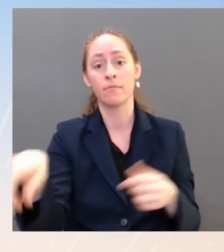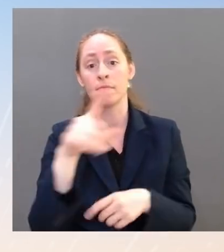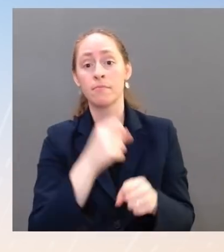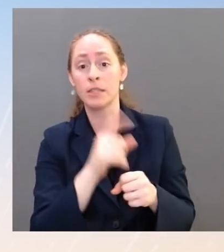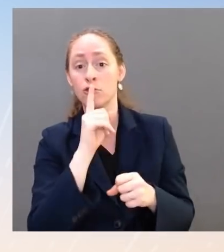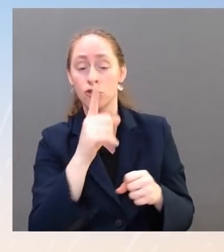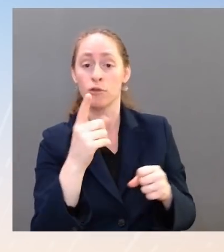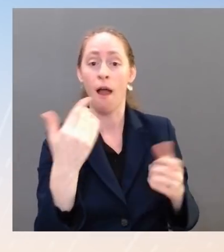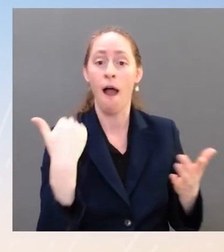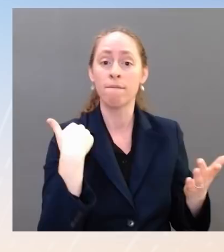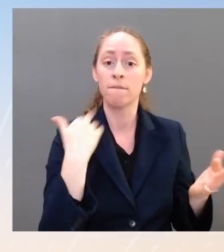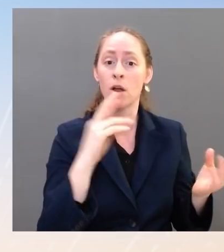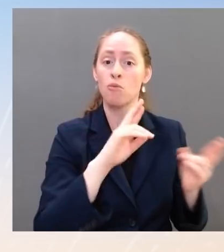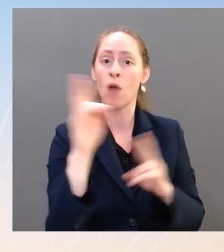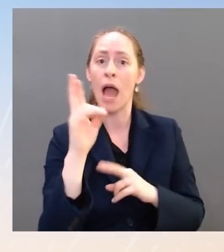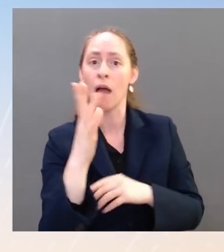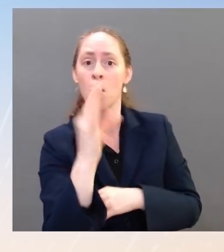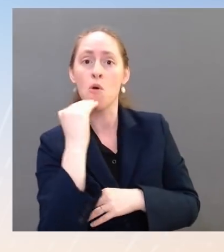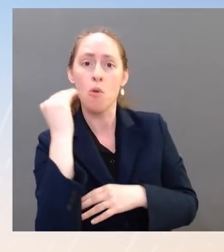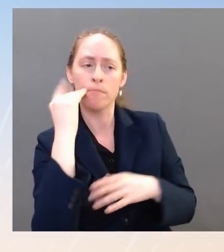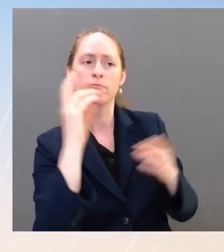of course, the rise in climate change.